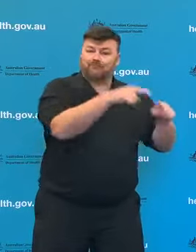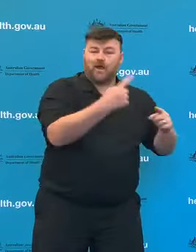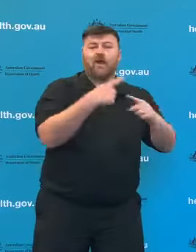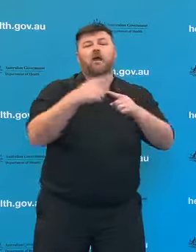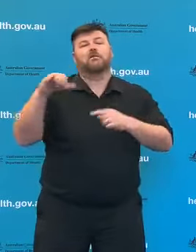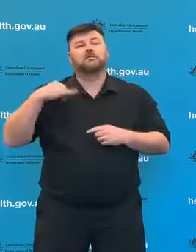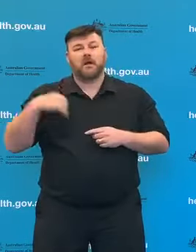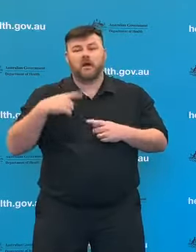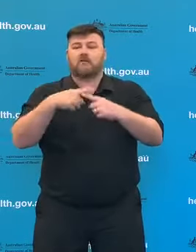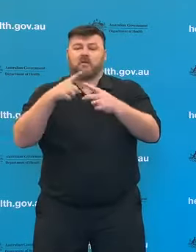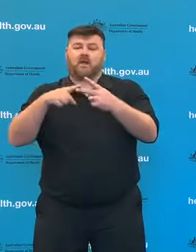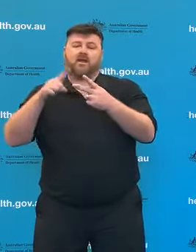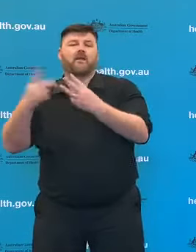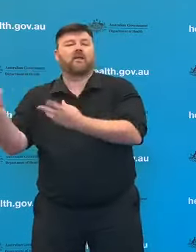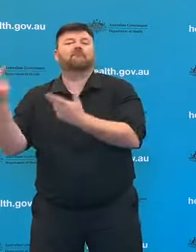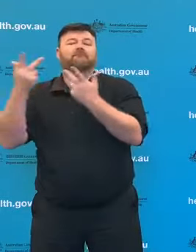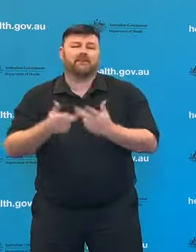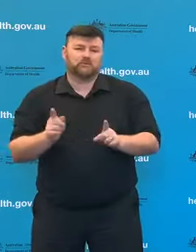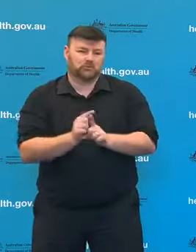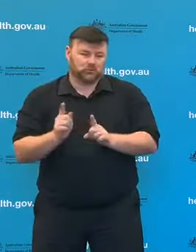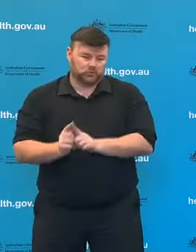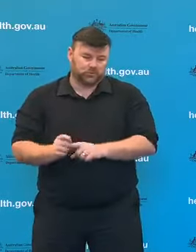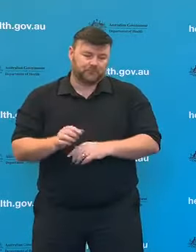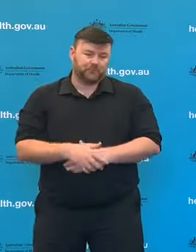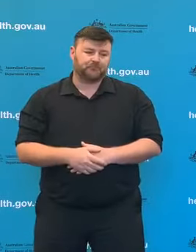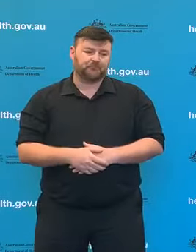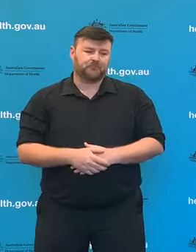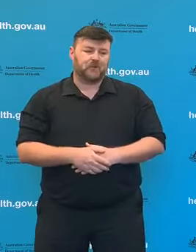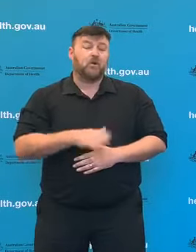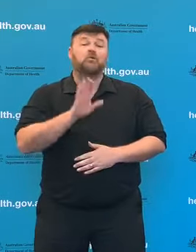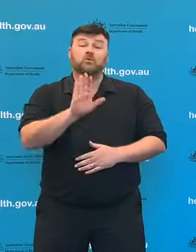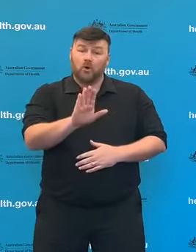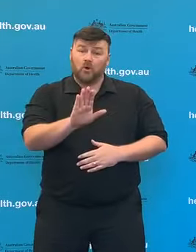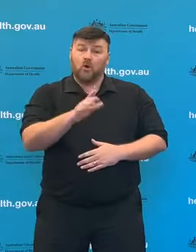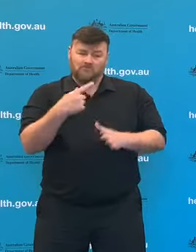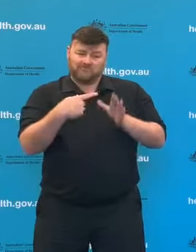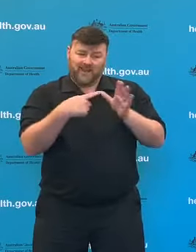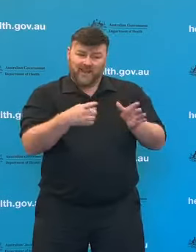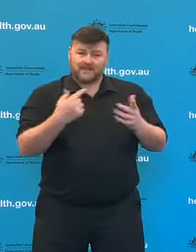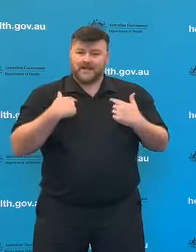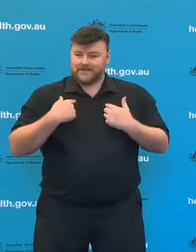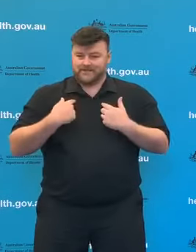are going to aged care facilities across the country. Dana, the details are still being worked out,